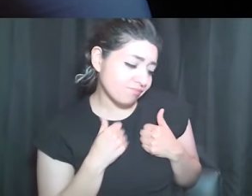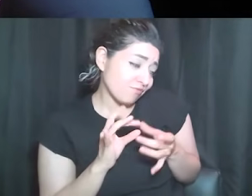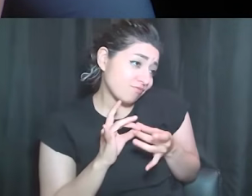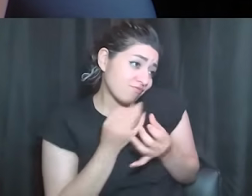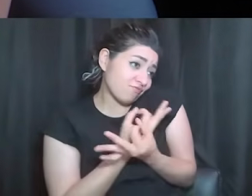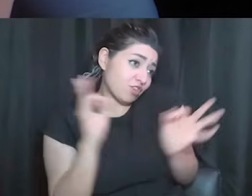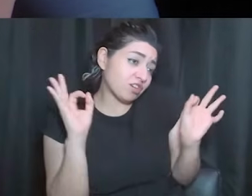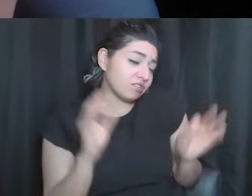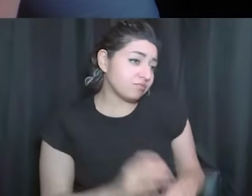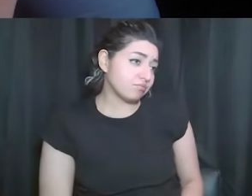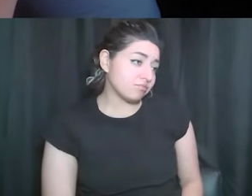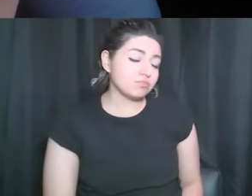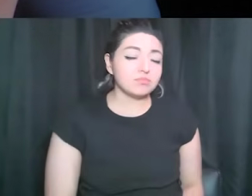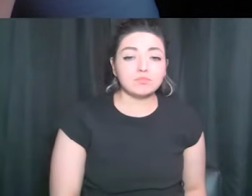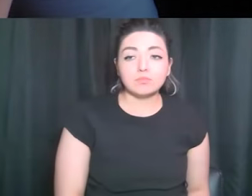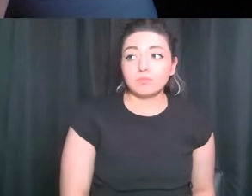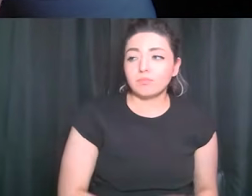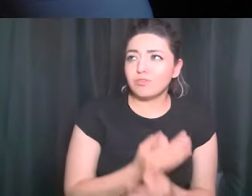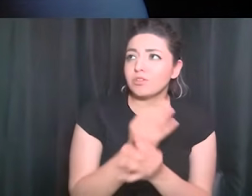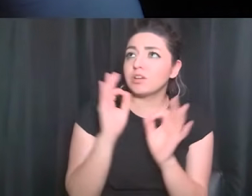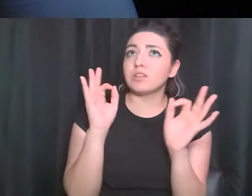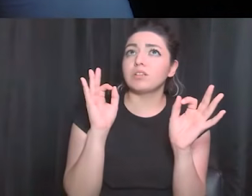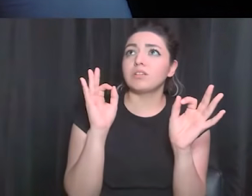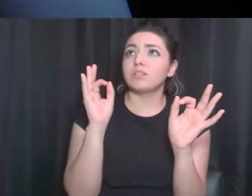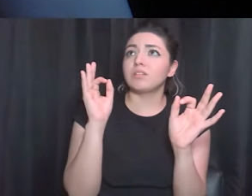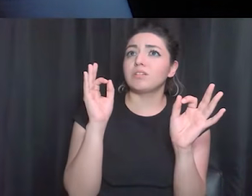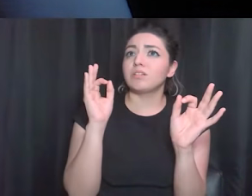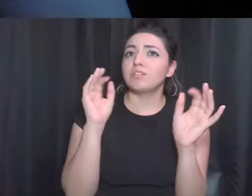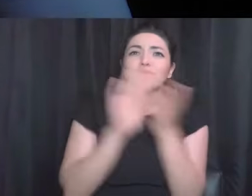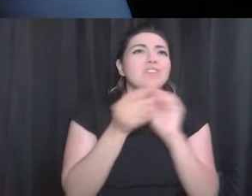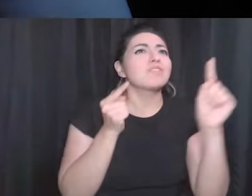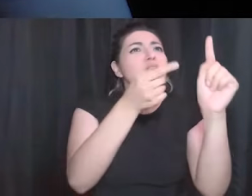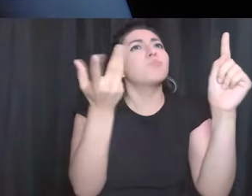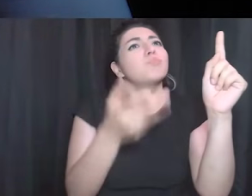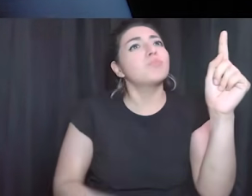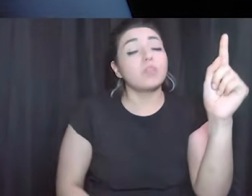And if you're alive, you're... free. Free? To be what?